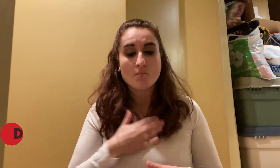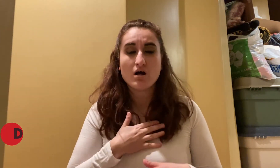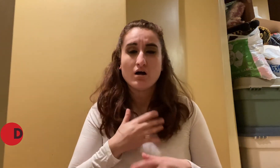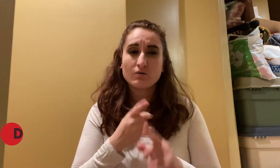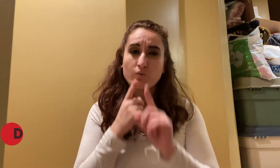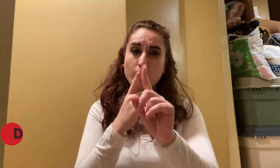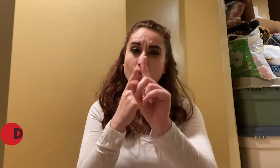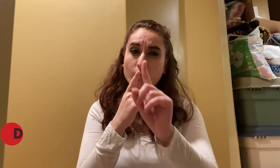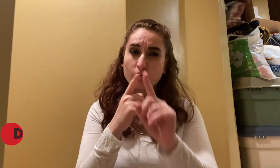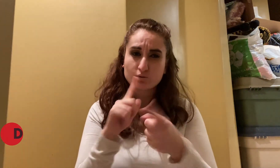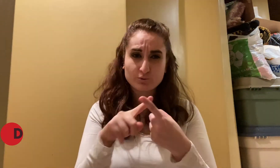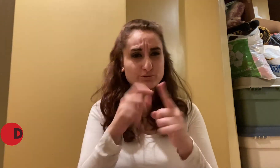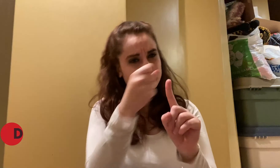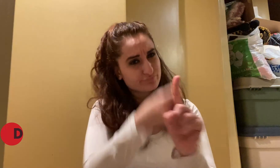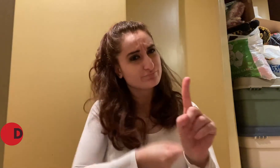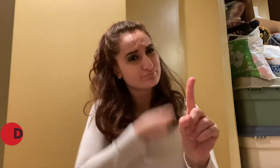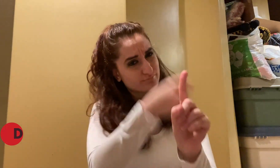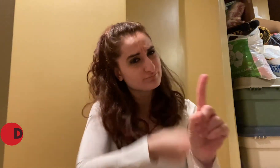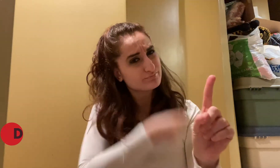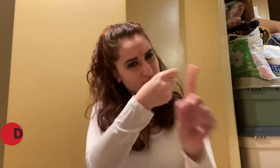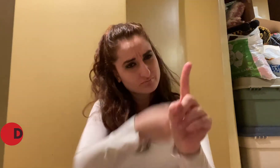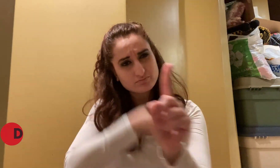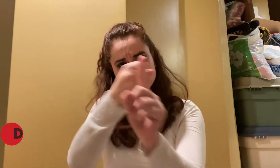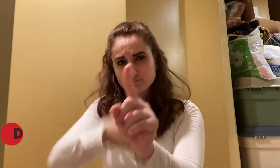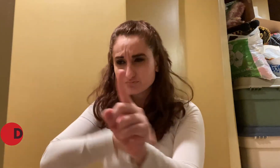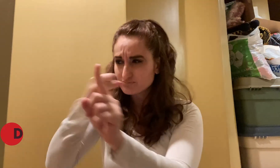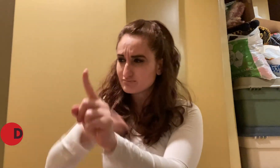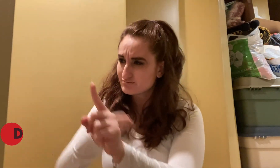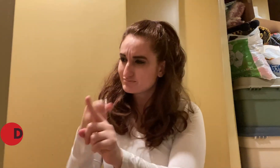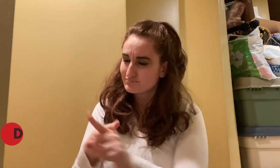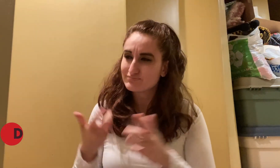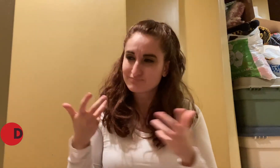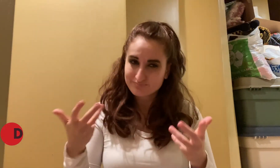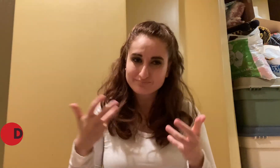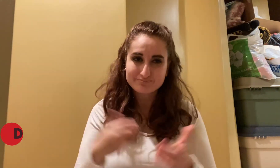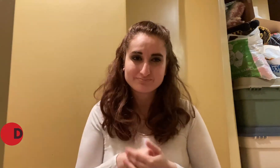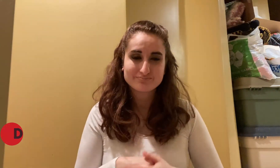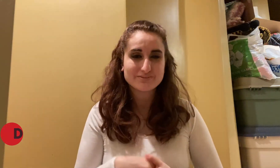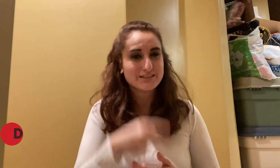My goal here is to hammer the point across that